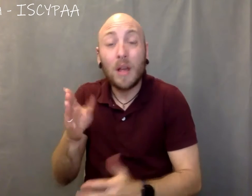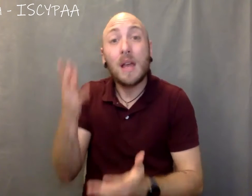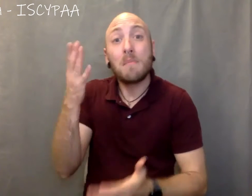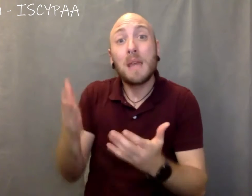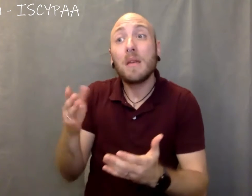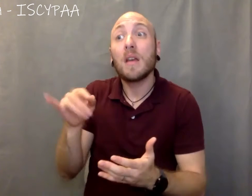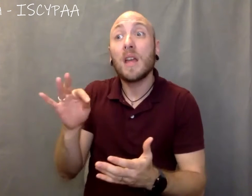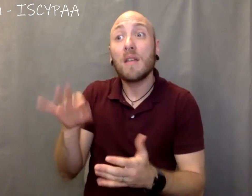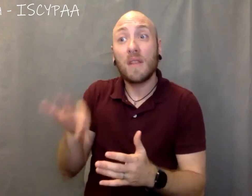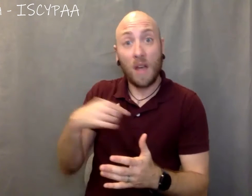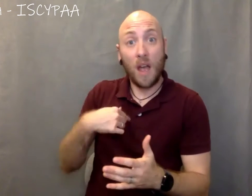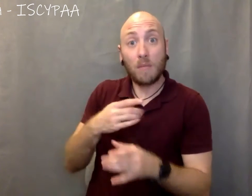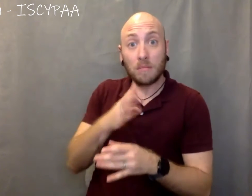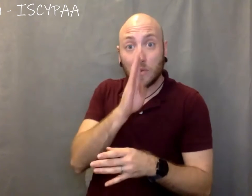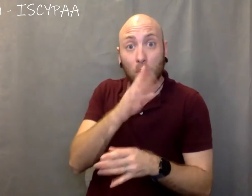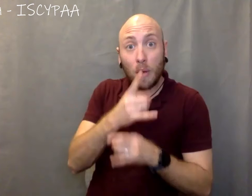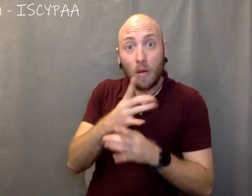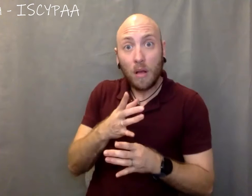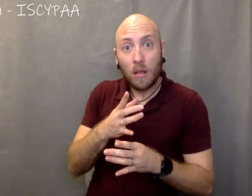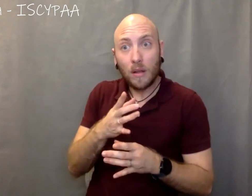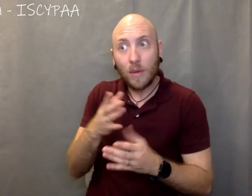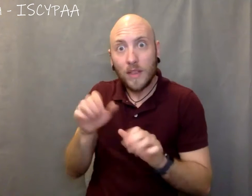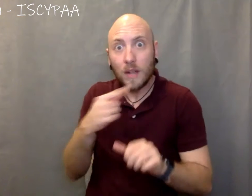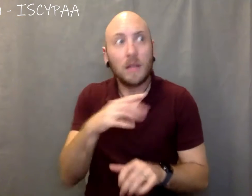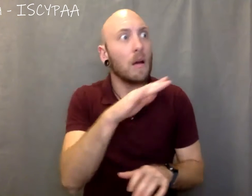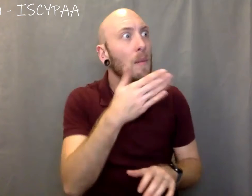I'm sober like oh my god how did you do it, you know, because sometimes it's as simple as that.